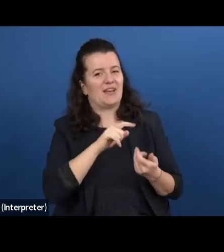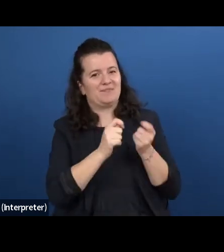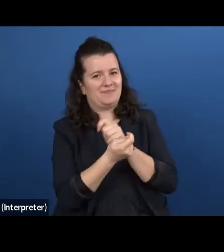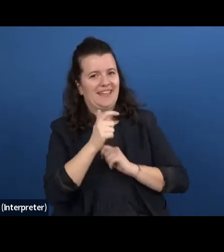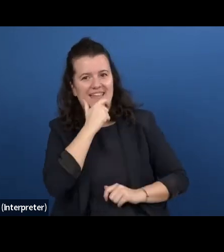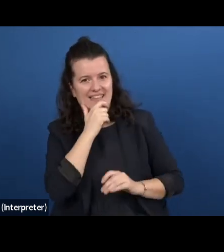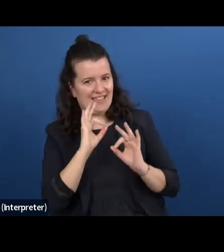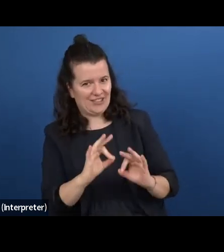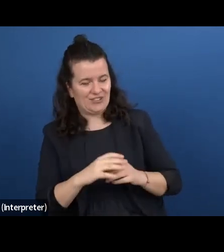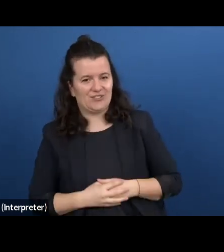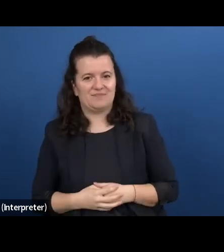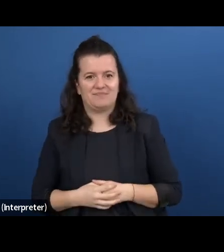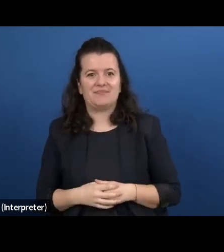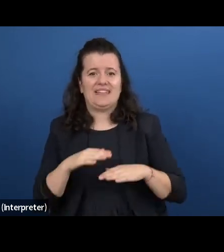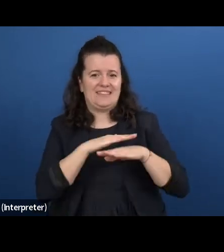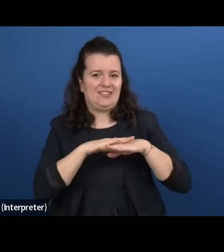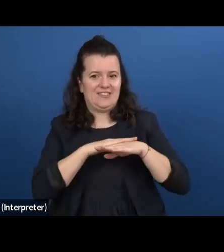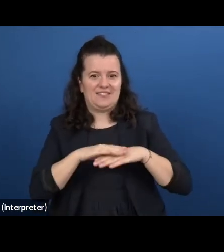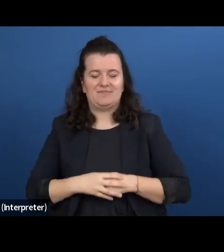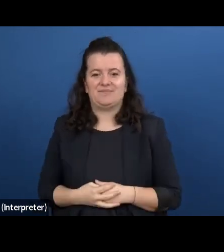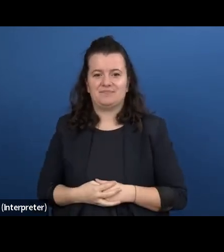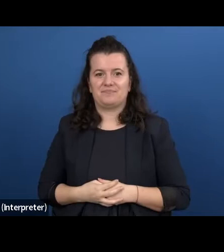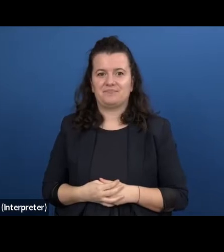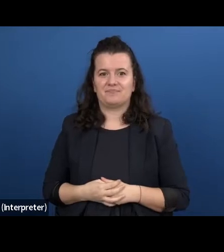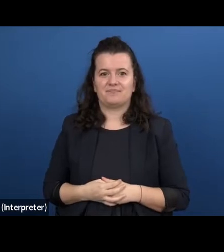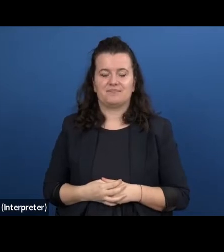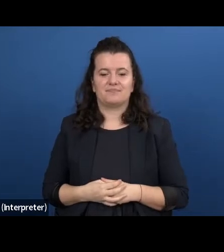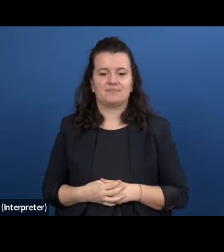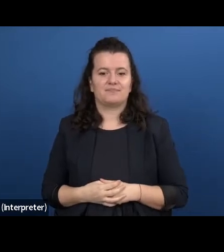Okay, we are set, Ana, I'm sorry for the interruption.